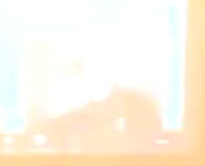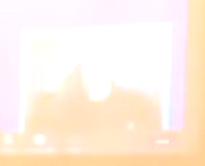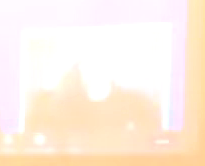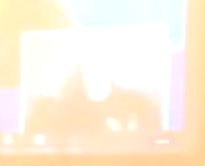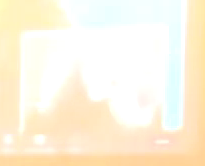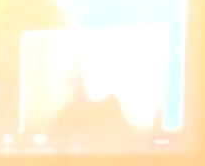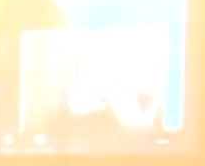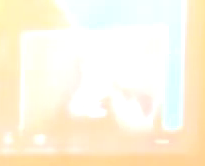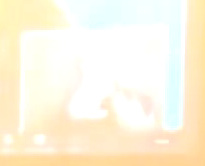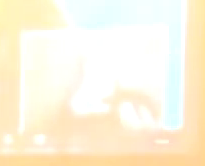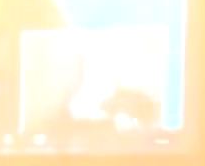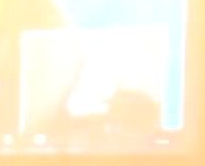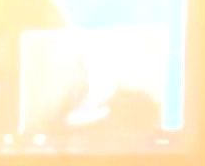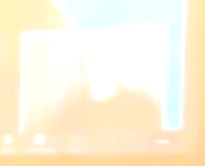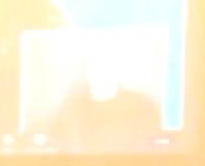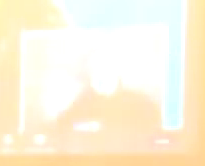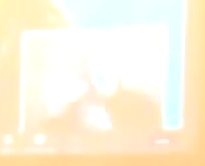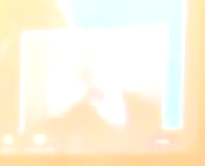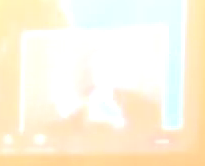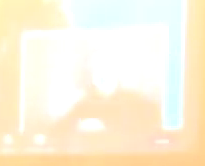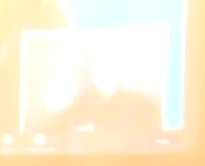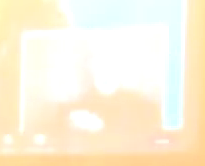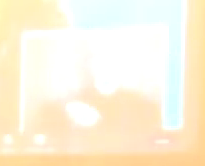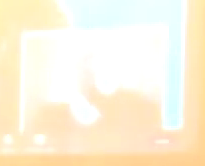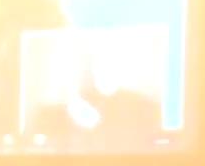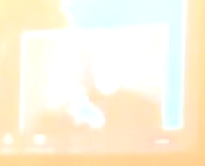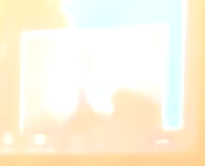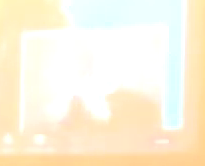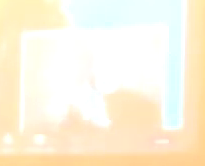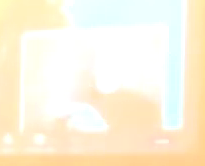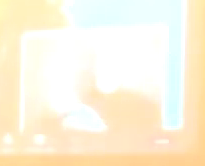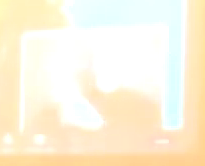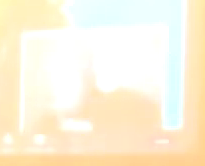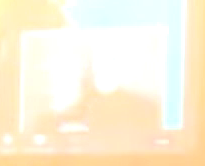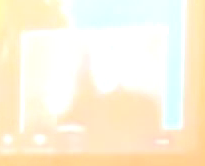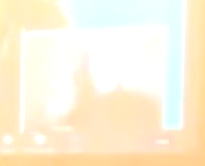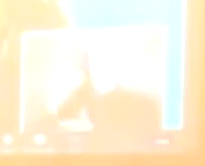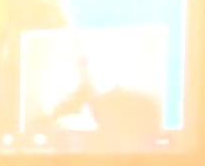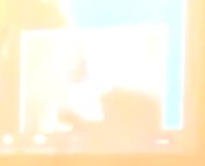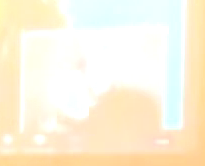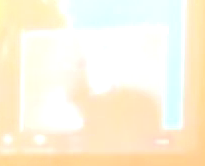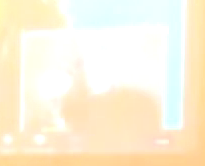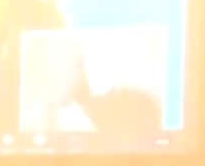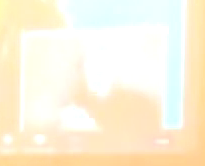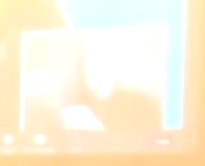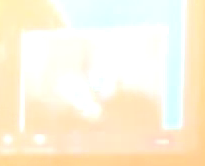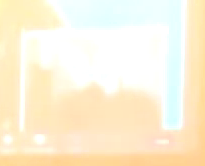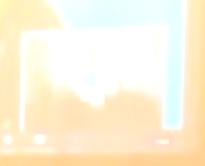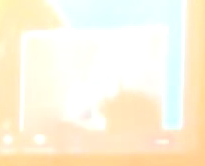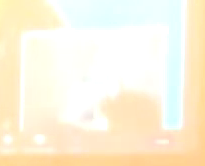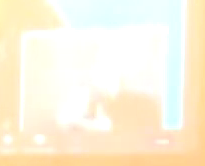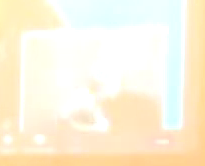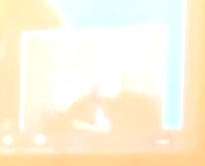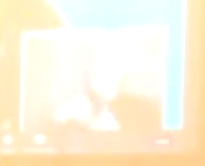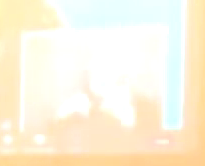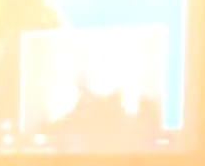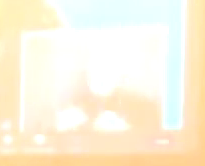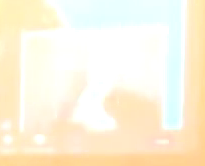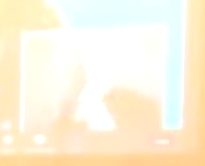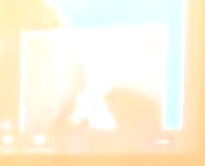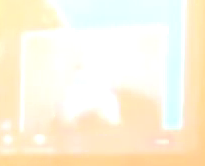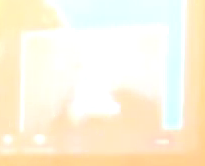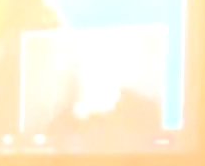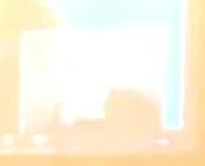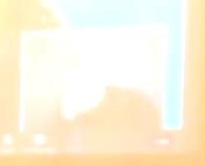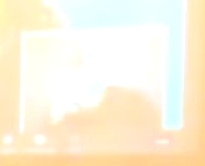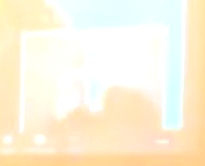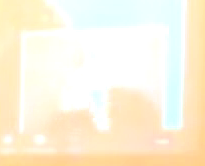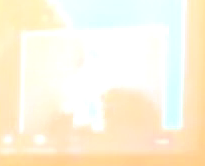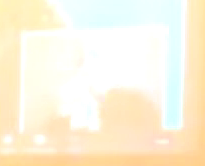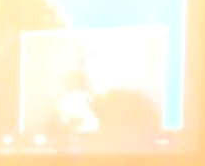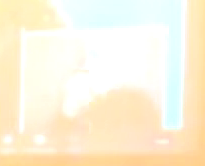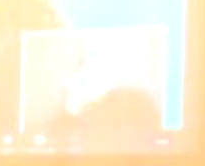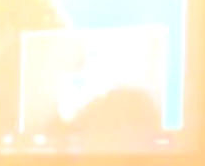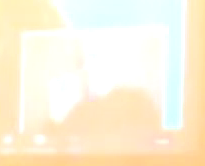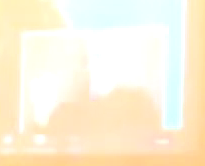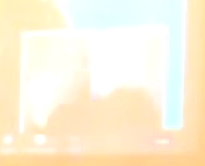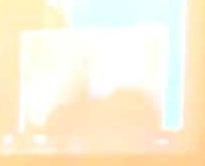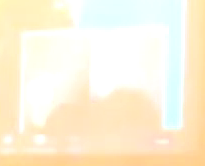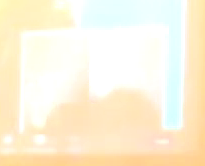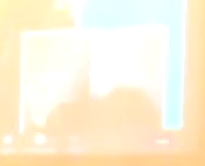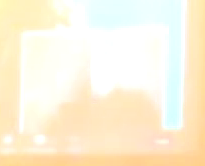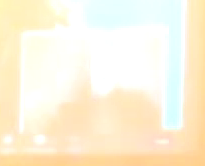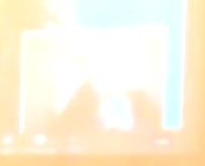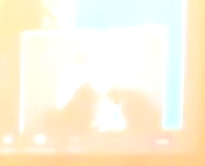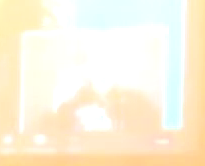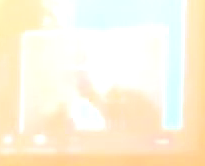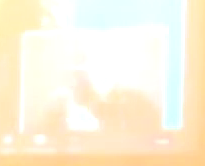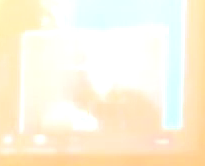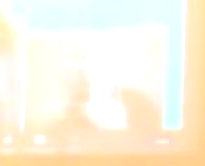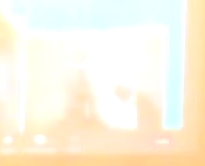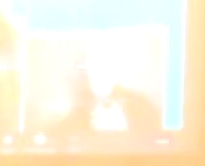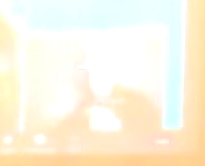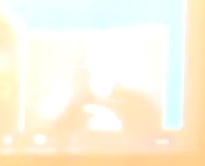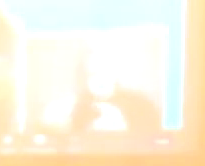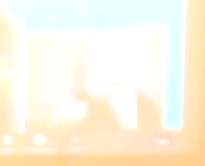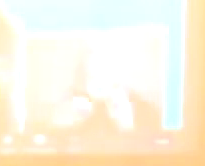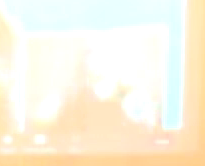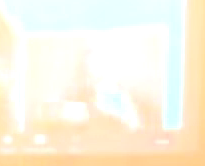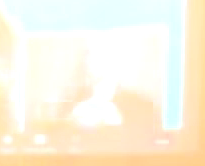Voting is about participating in democracy and making an informed choice in order to make an informed choice, you have to have access to information Don't know how to make your digital content accessible ironically there's a lot of accessible information about how to do this on the Internet for specific information about the rights.